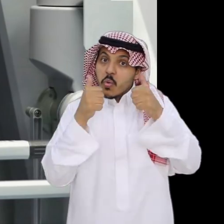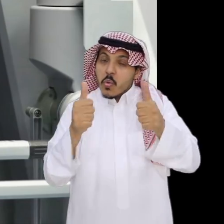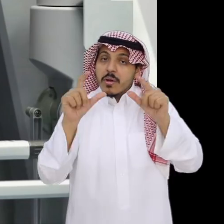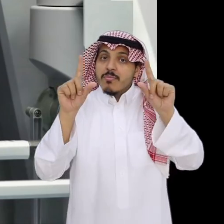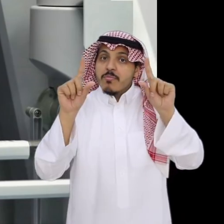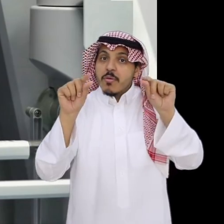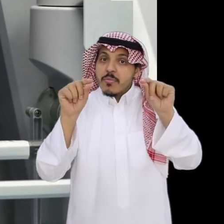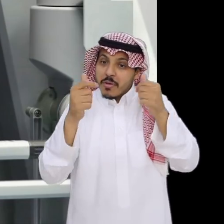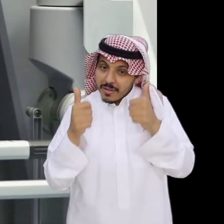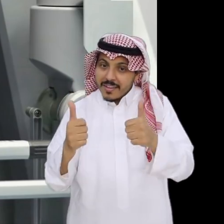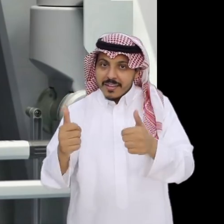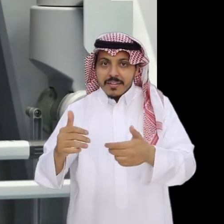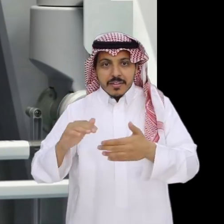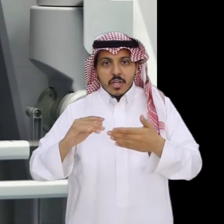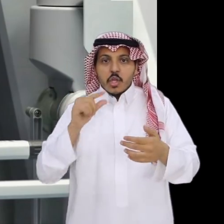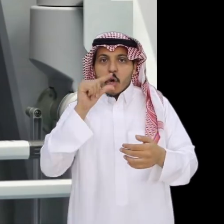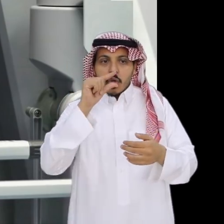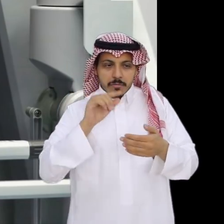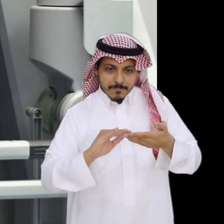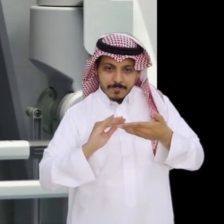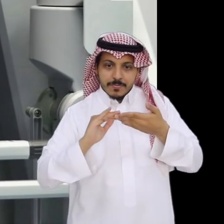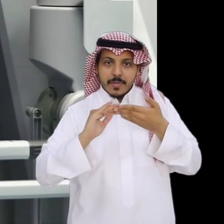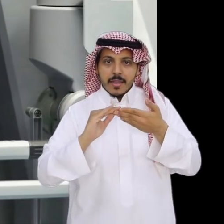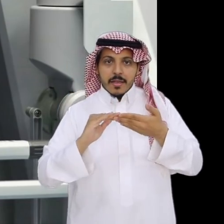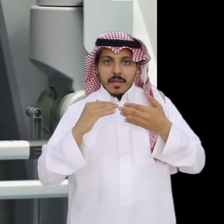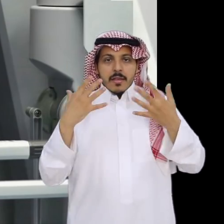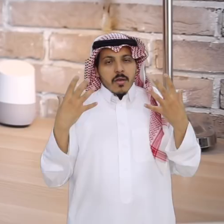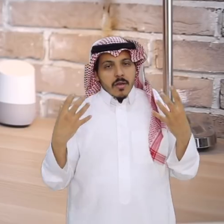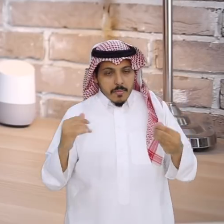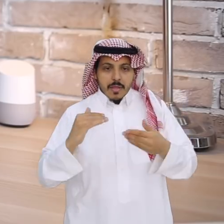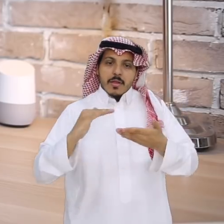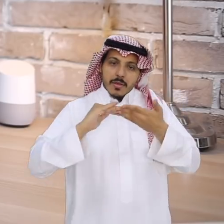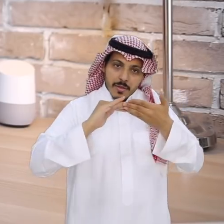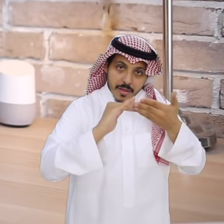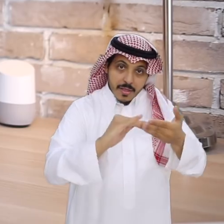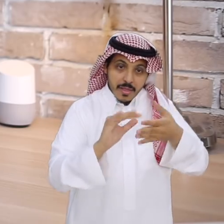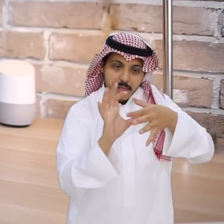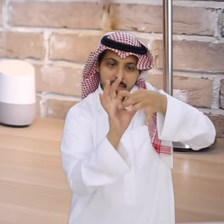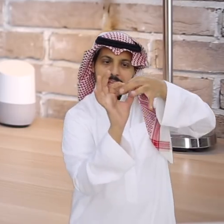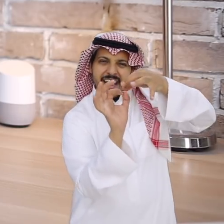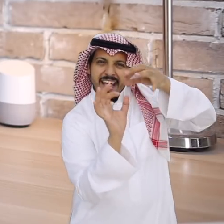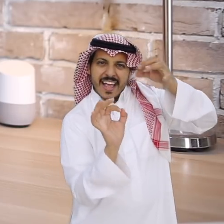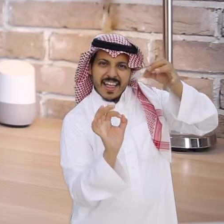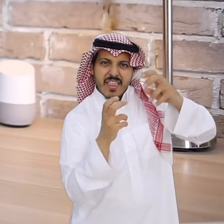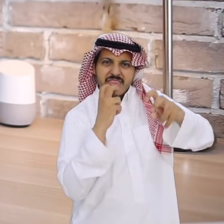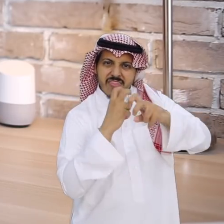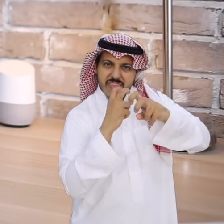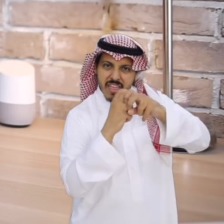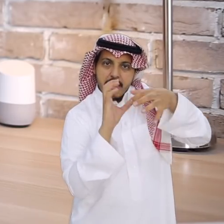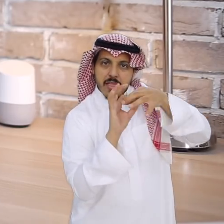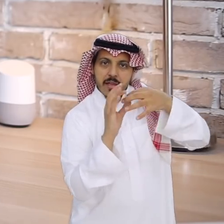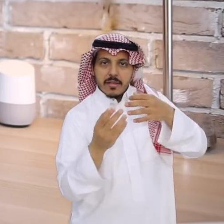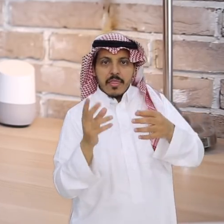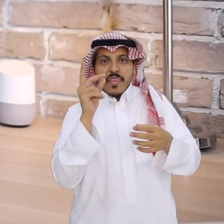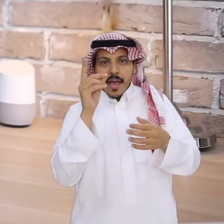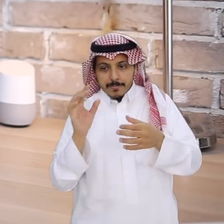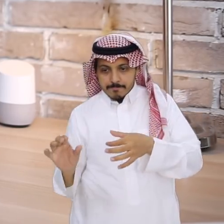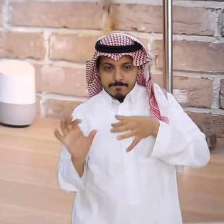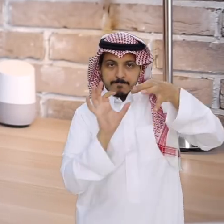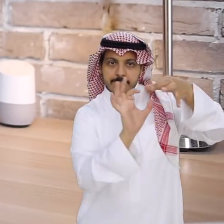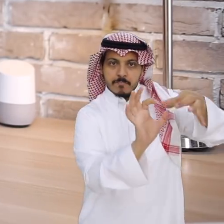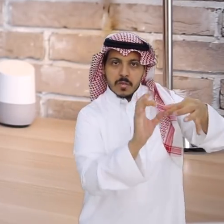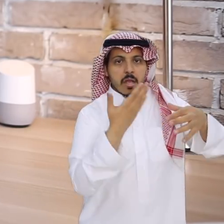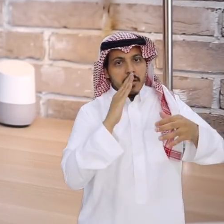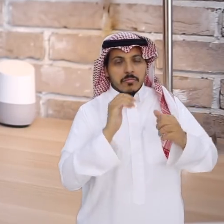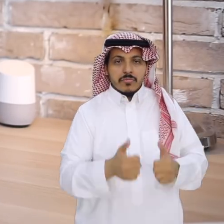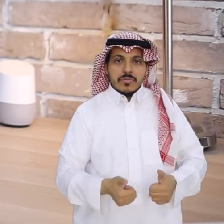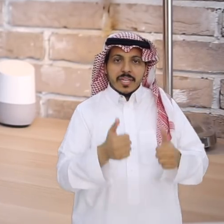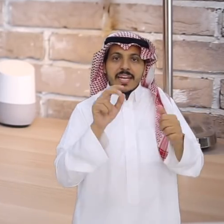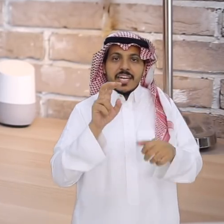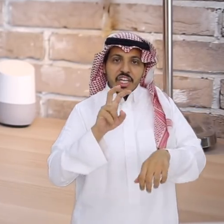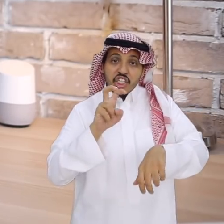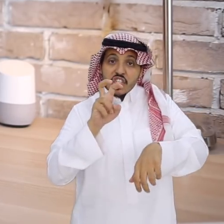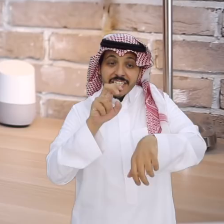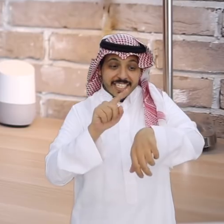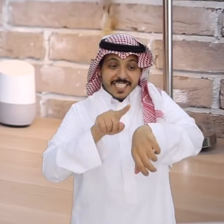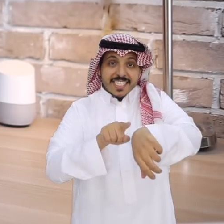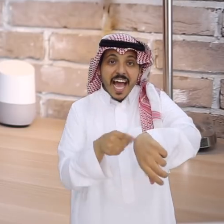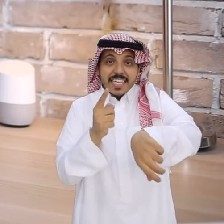Surgeons then continued working to replace bones to support the backbone. After 20 hours of surgery, things went well.